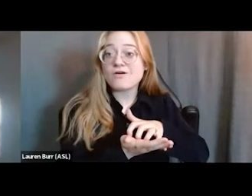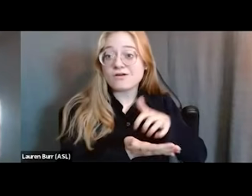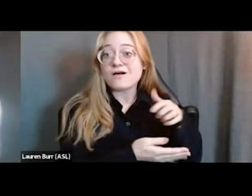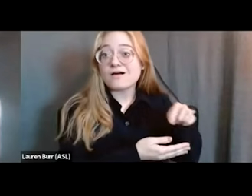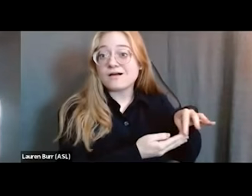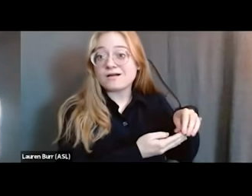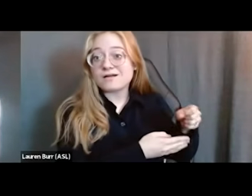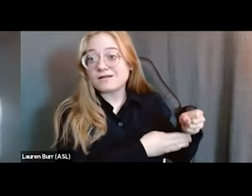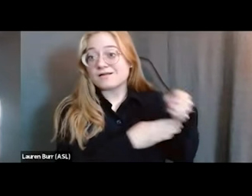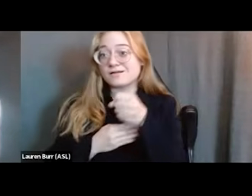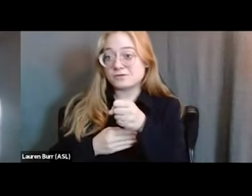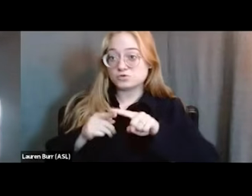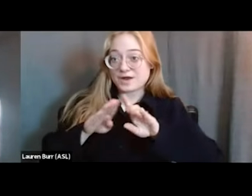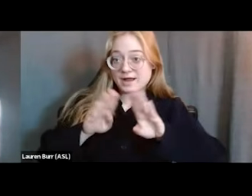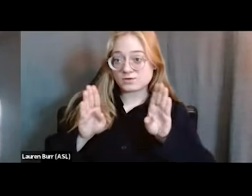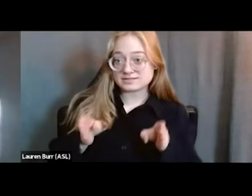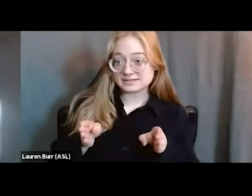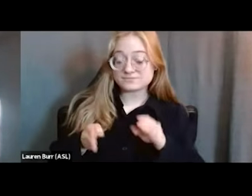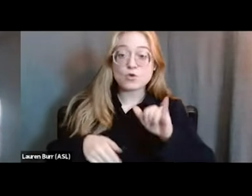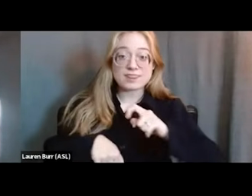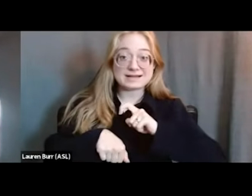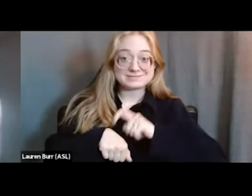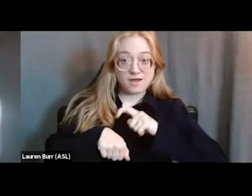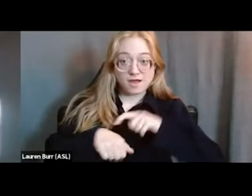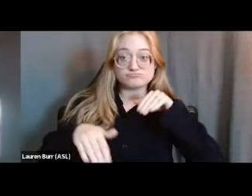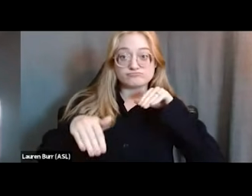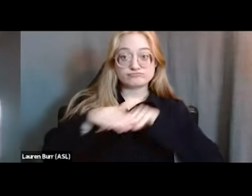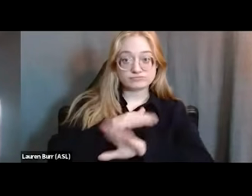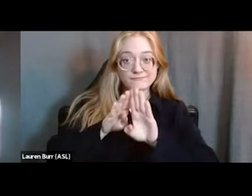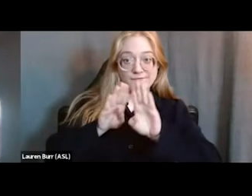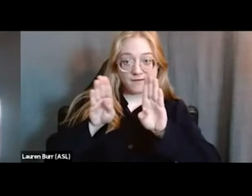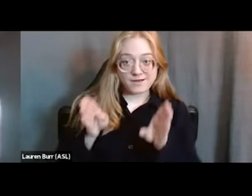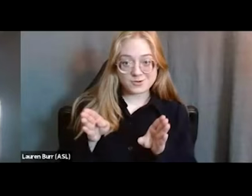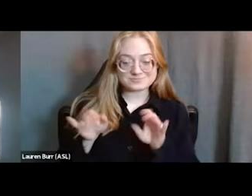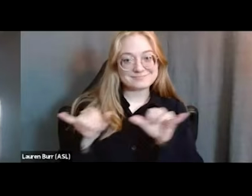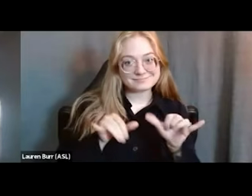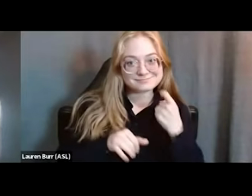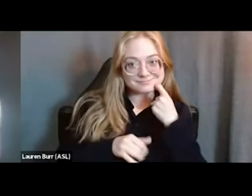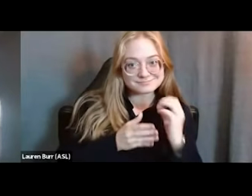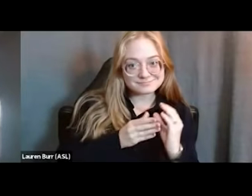And often by the time that they're in housing, they are, like we've said, start to have decline